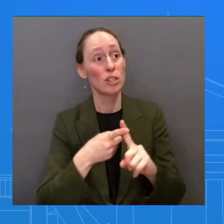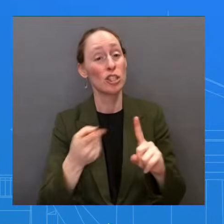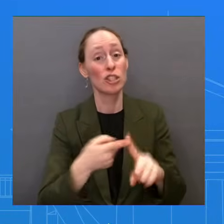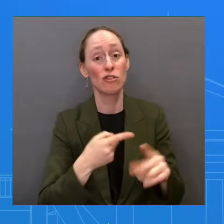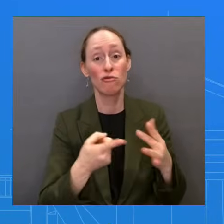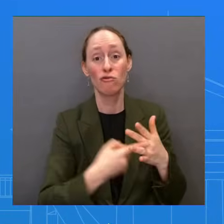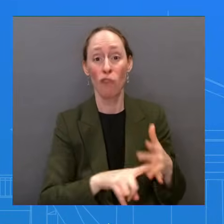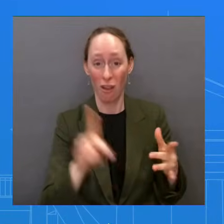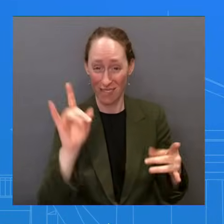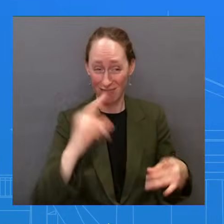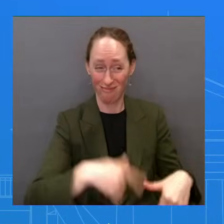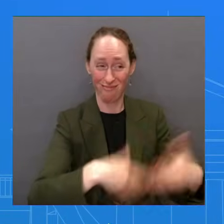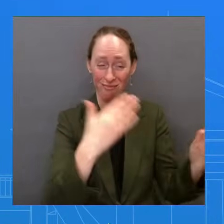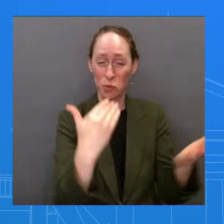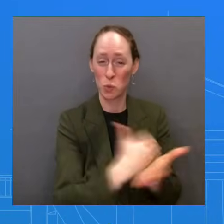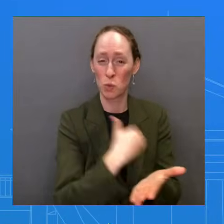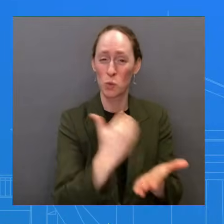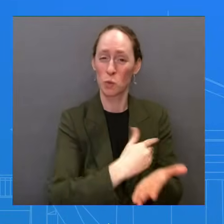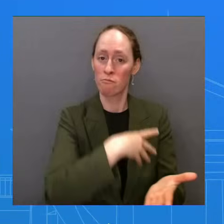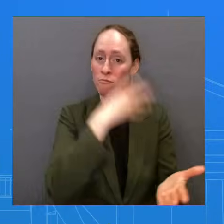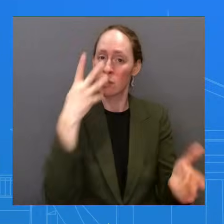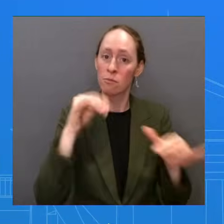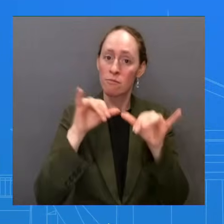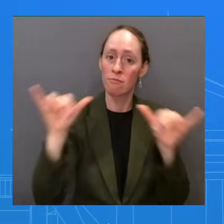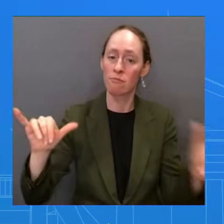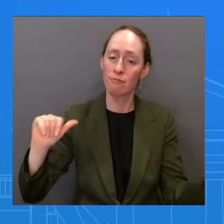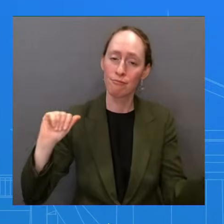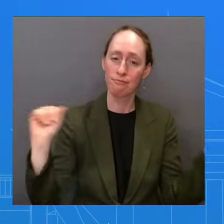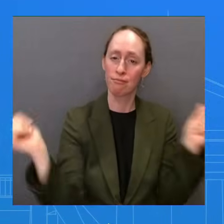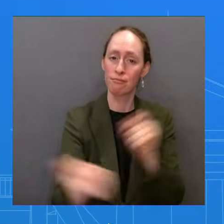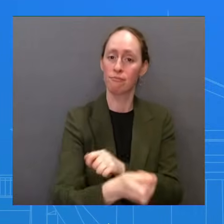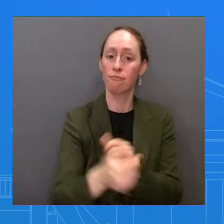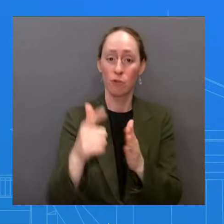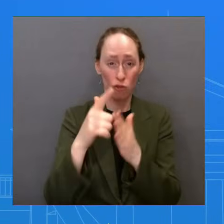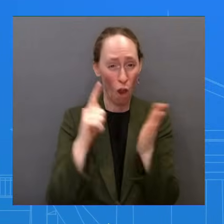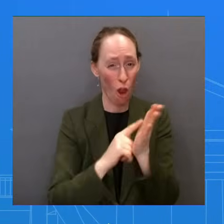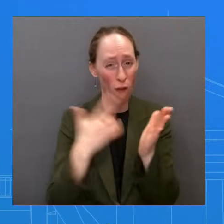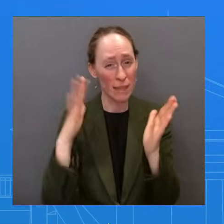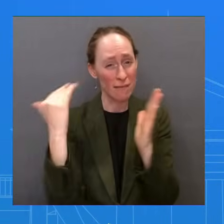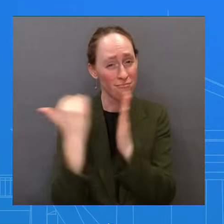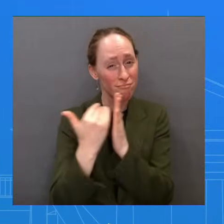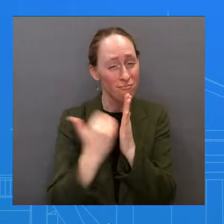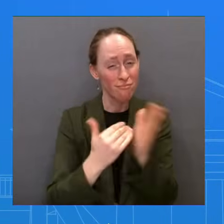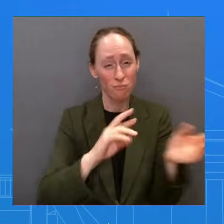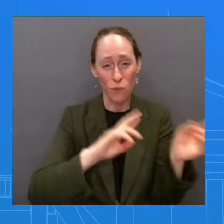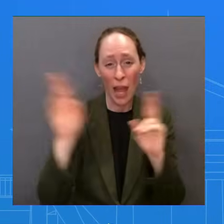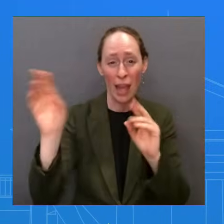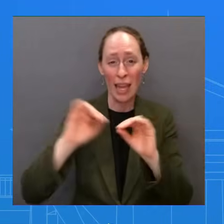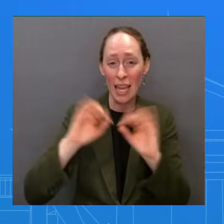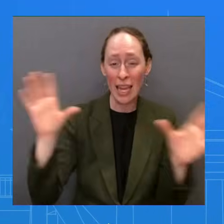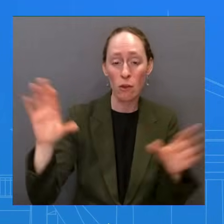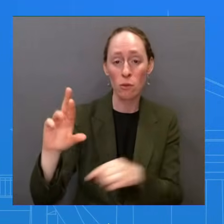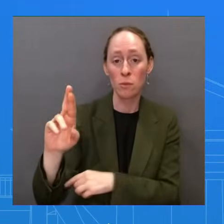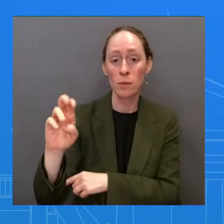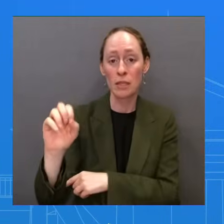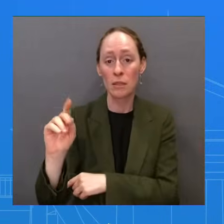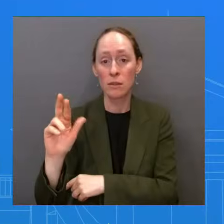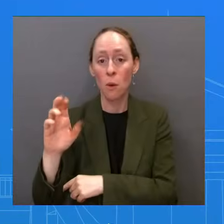and so that we could be able to help the men and women of Border Patrol -- Patrol to do their jobs. And so if Congress would act and exac- --